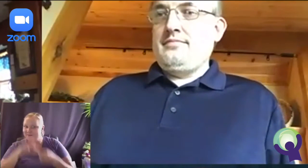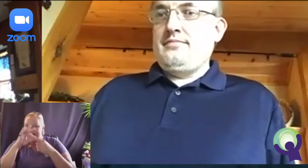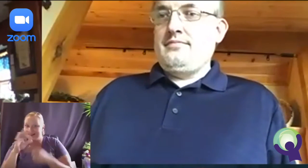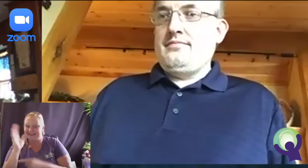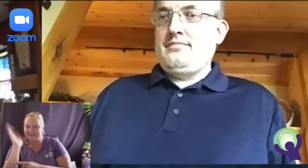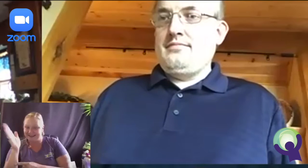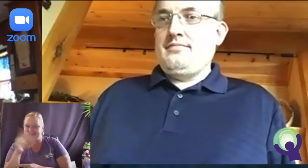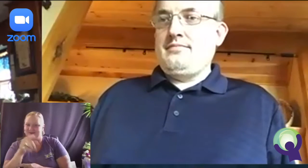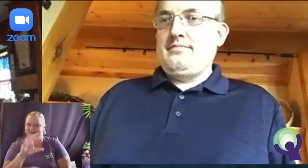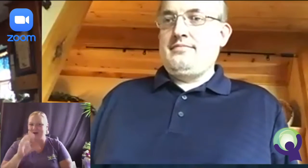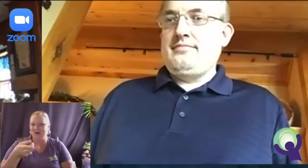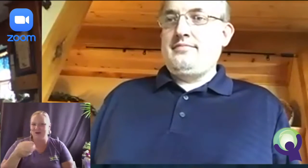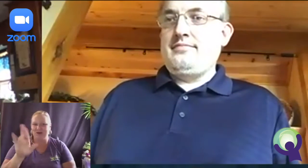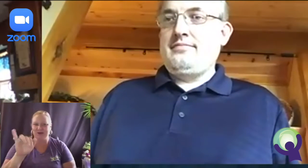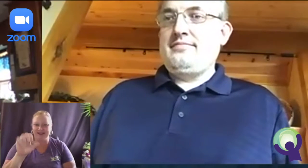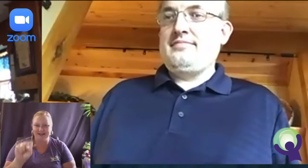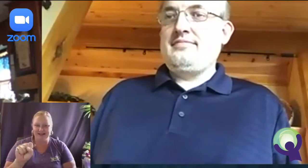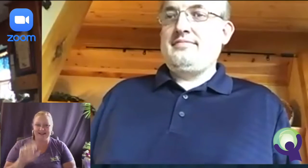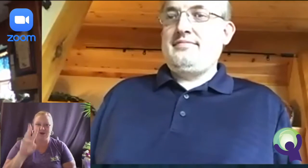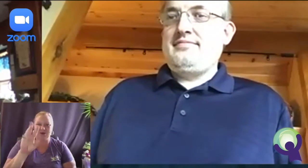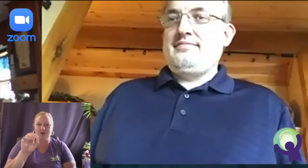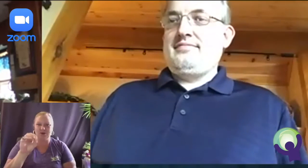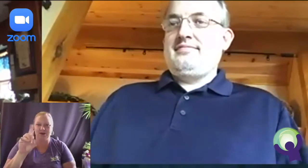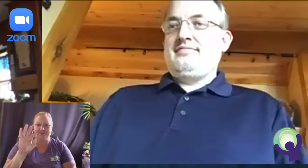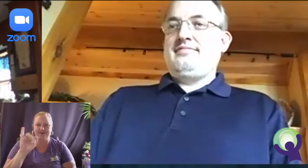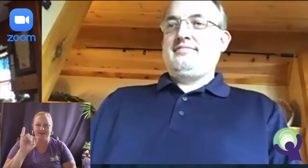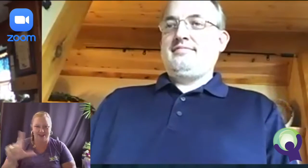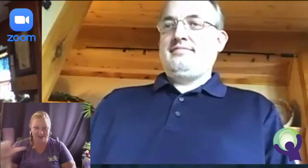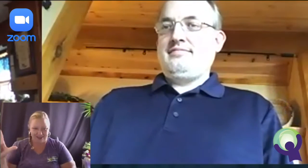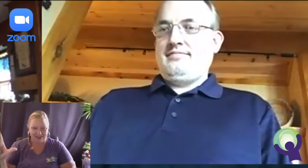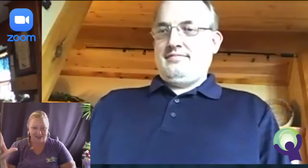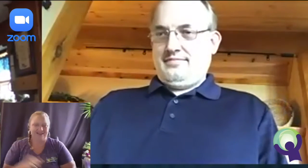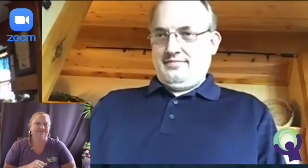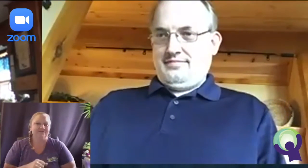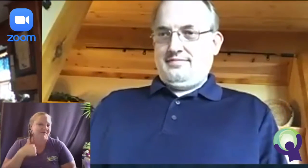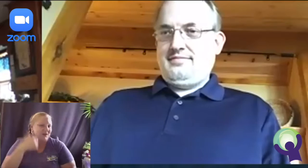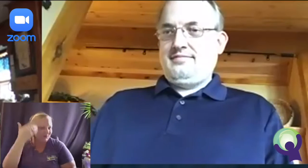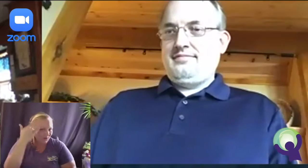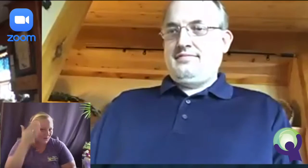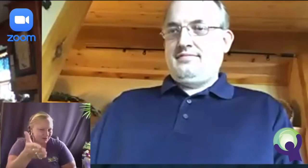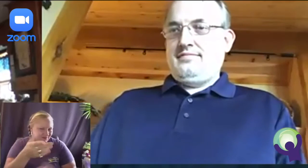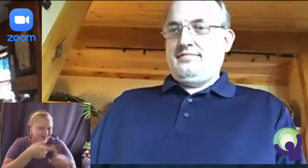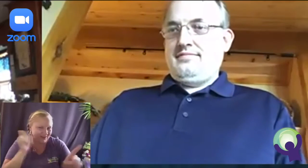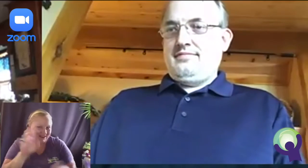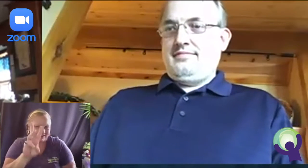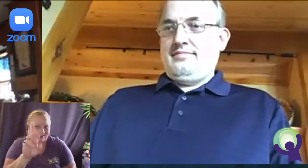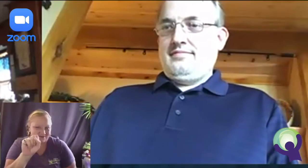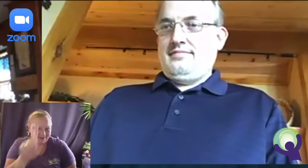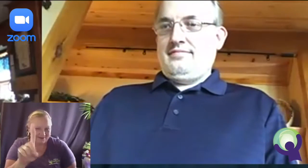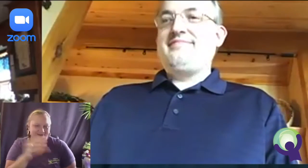All right, so I want to introduce our special guest: Chris Woodfield. Now Chris,